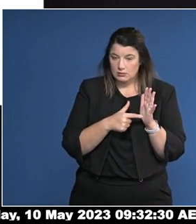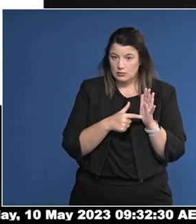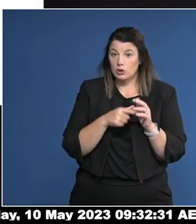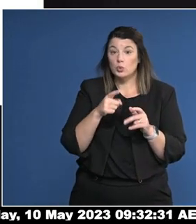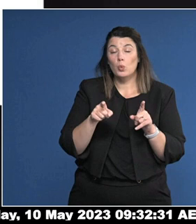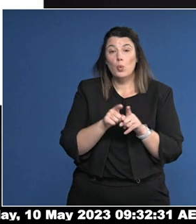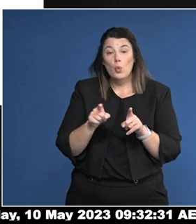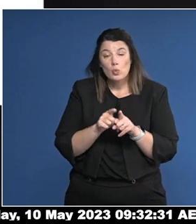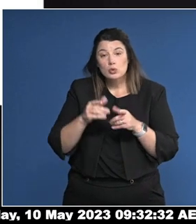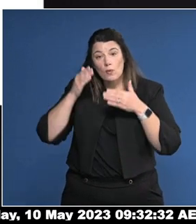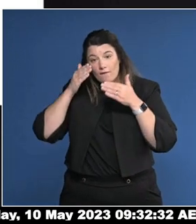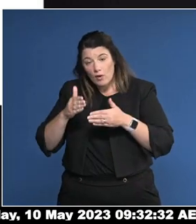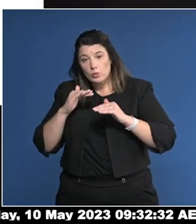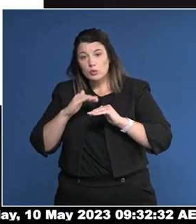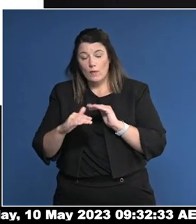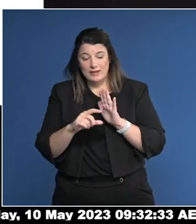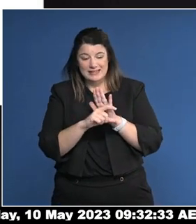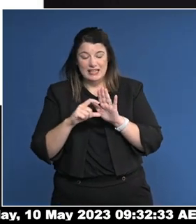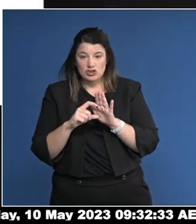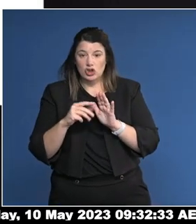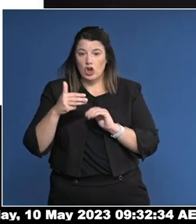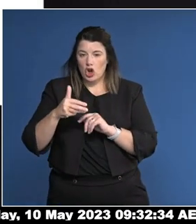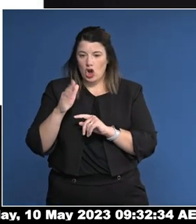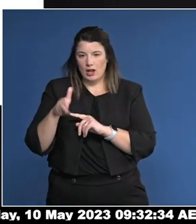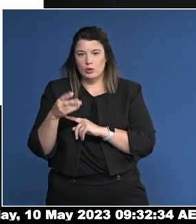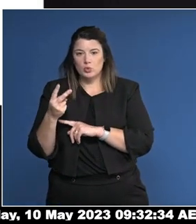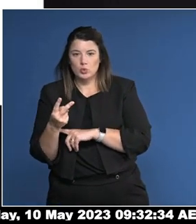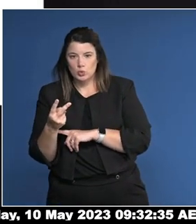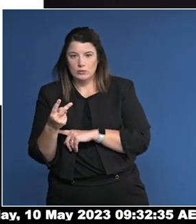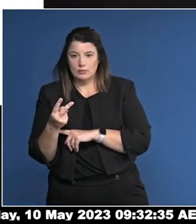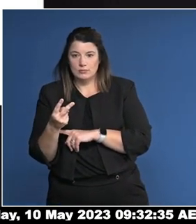focused on section 9(2), which is it doesn't matter how the harm's caused.